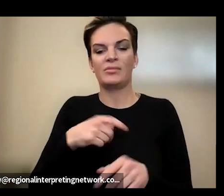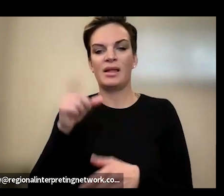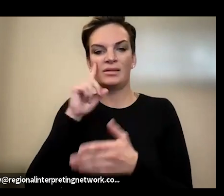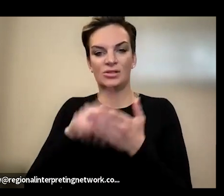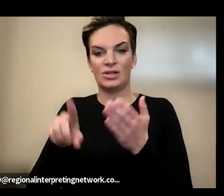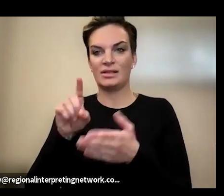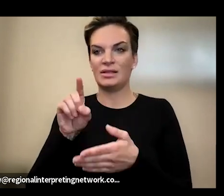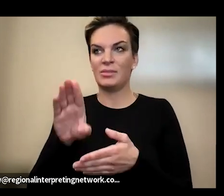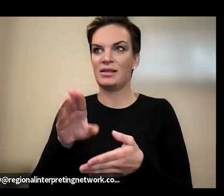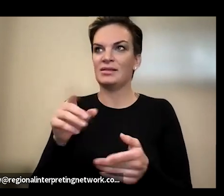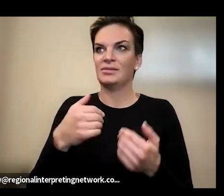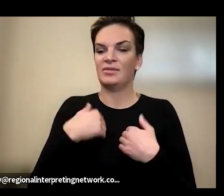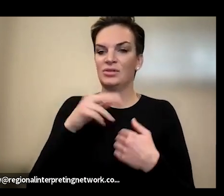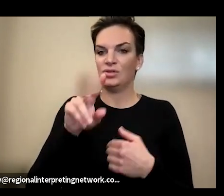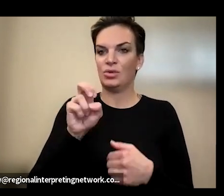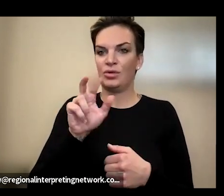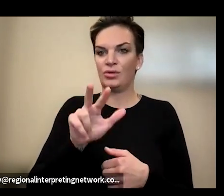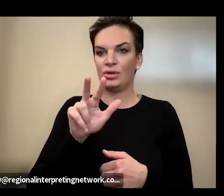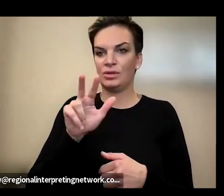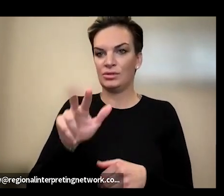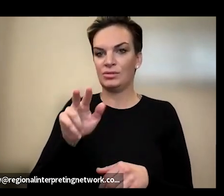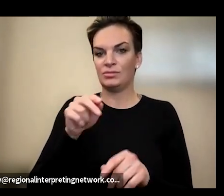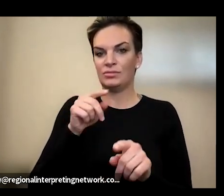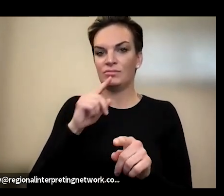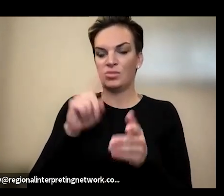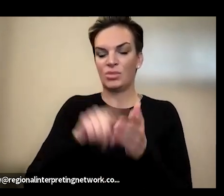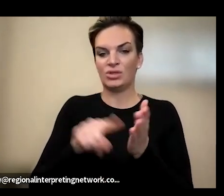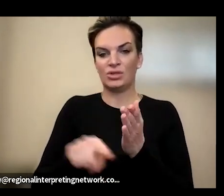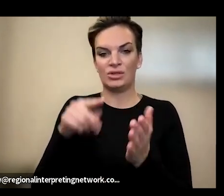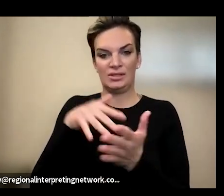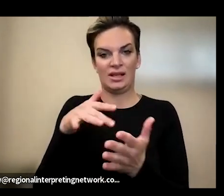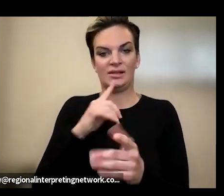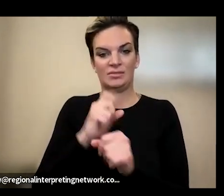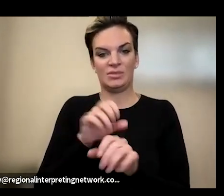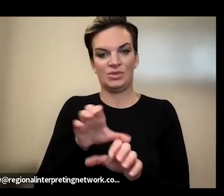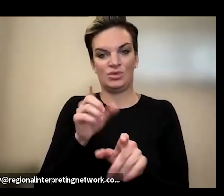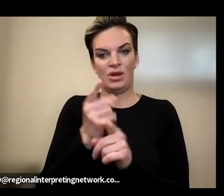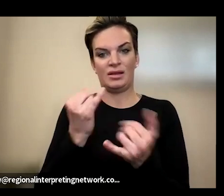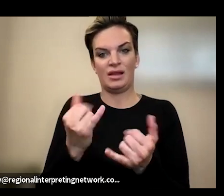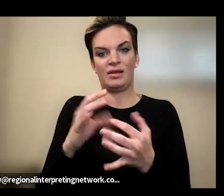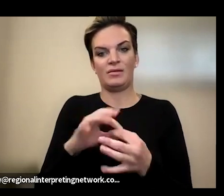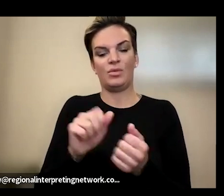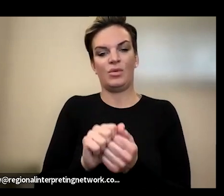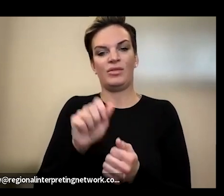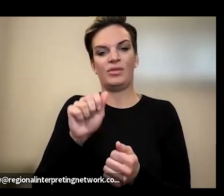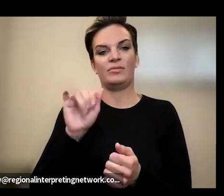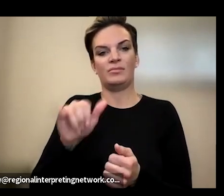are 232 research studies right now being done on autoimmune conditions on the All od Us Research portal